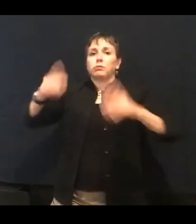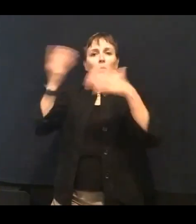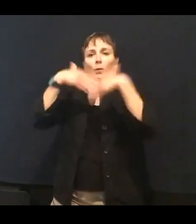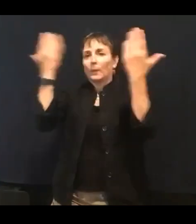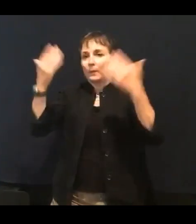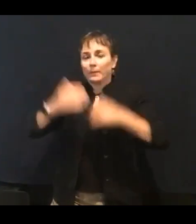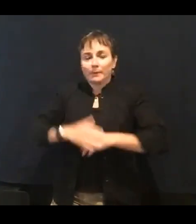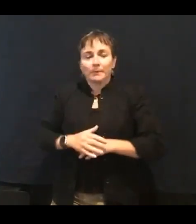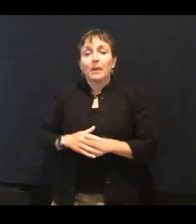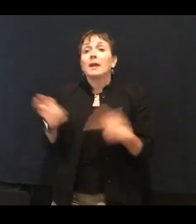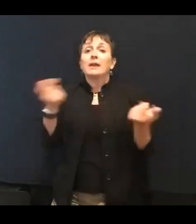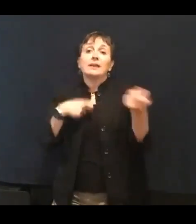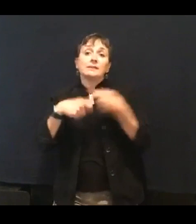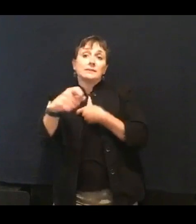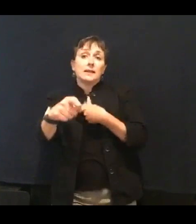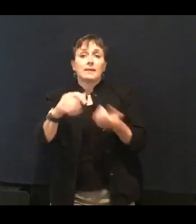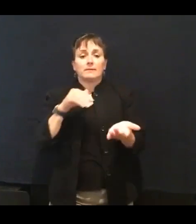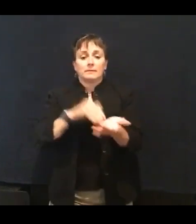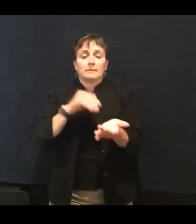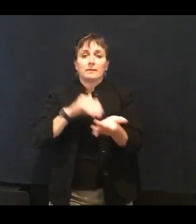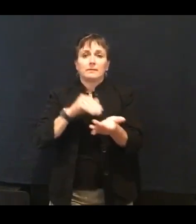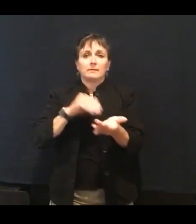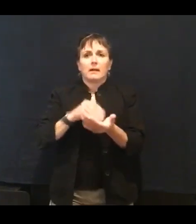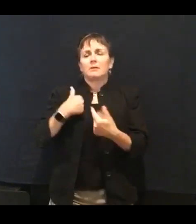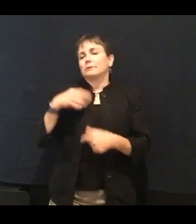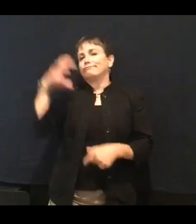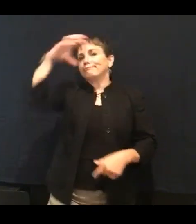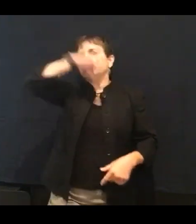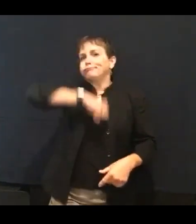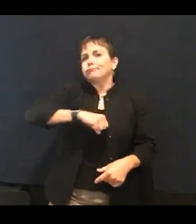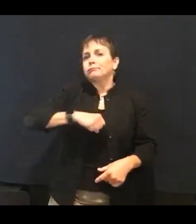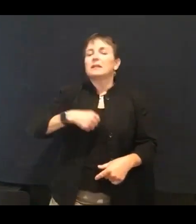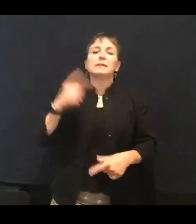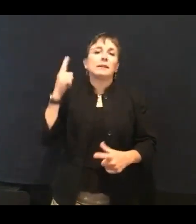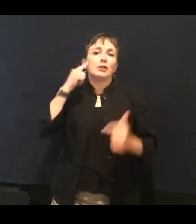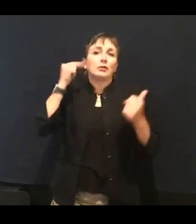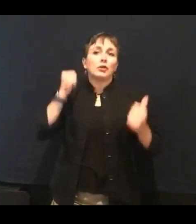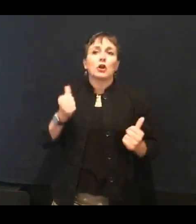Instead, my doctors could only hypothesize that my hearing loss was the possible